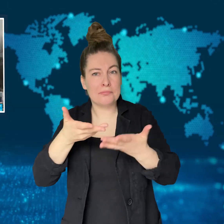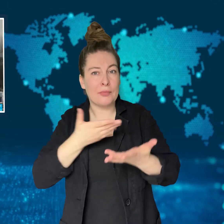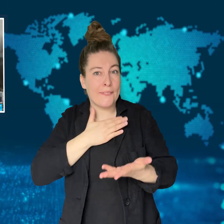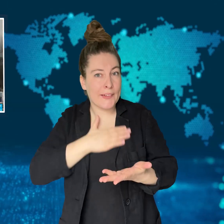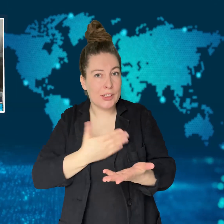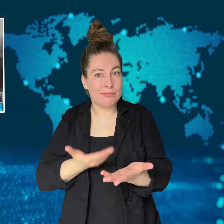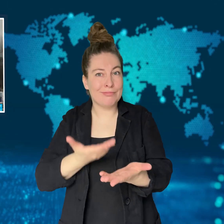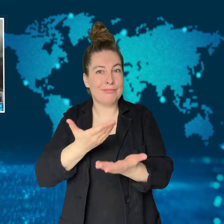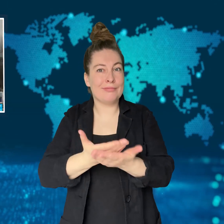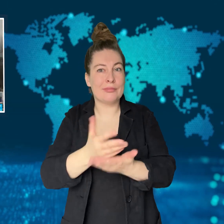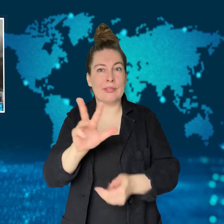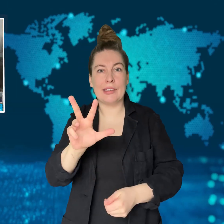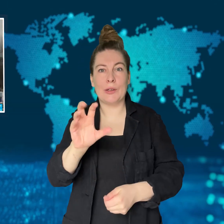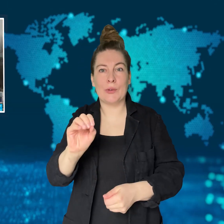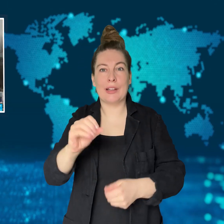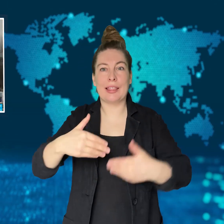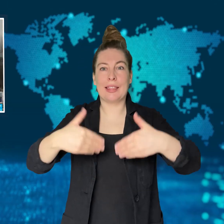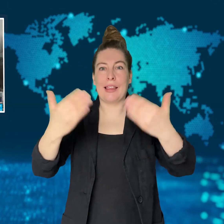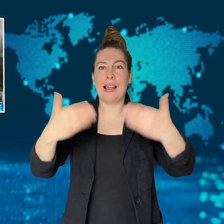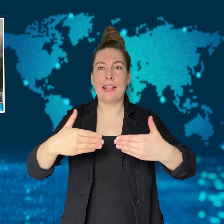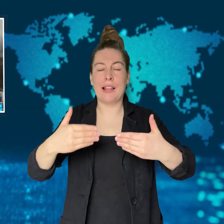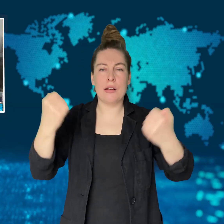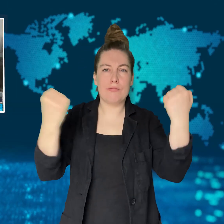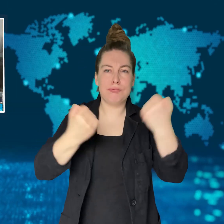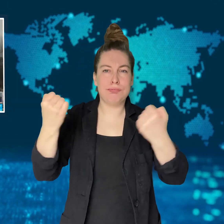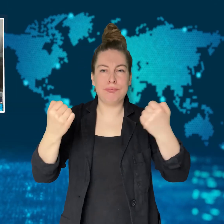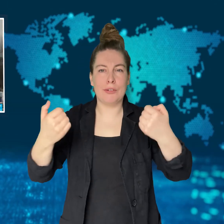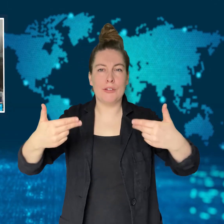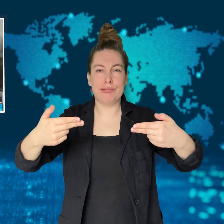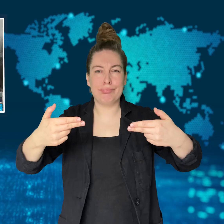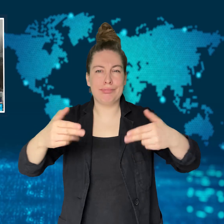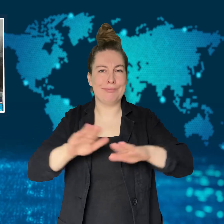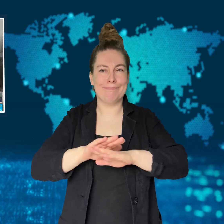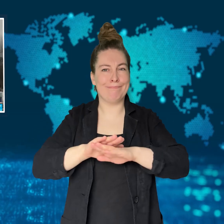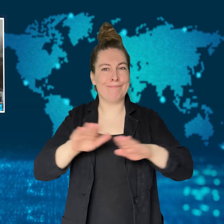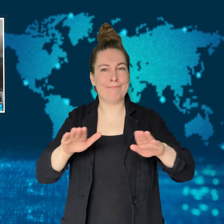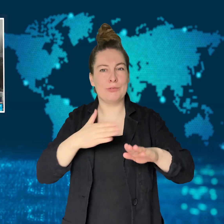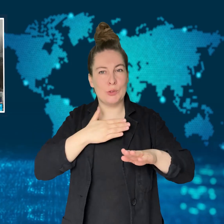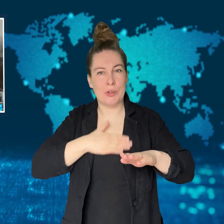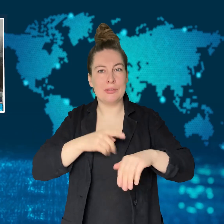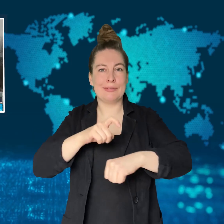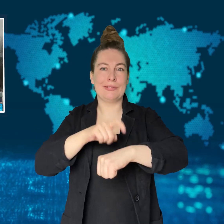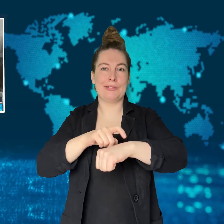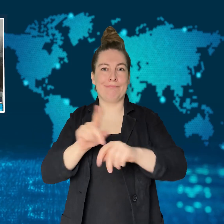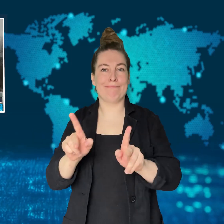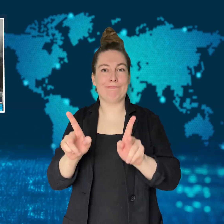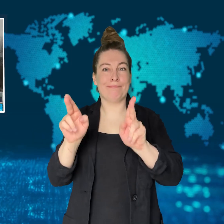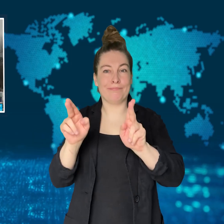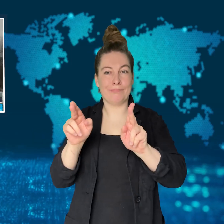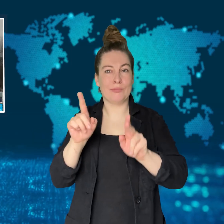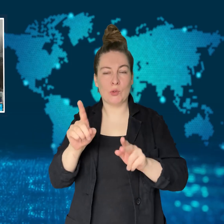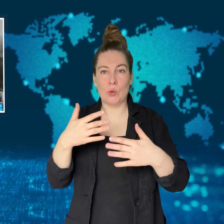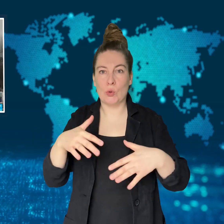after holding the separate talks in Kyiv, Ukraine.